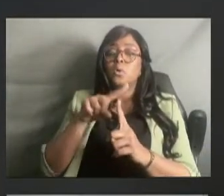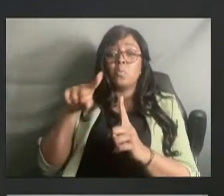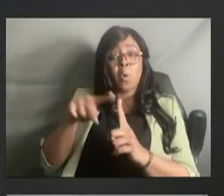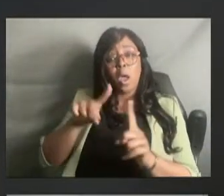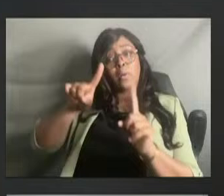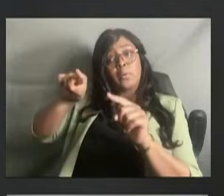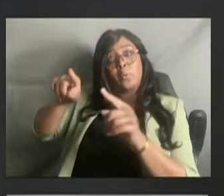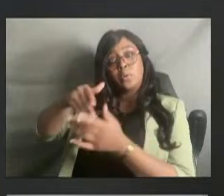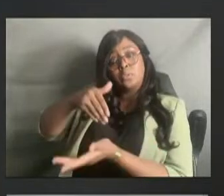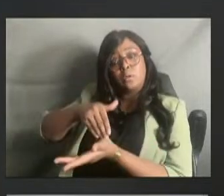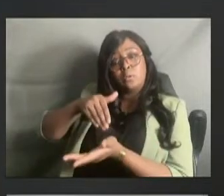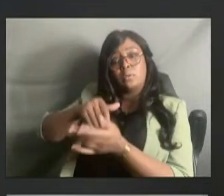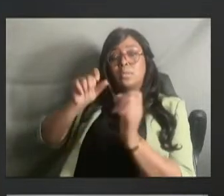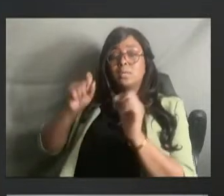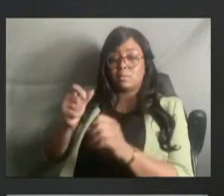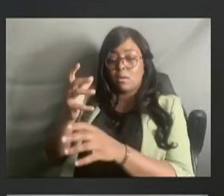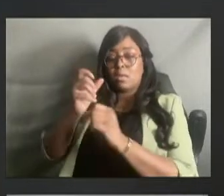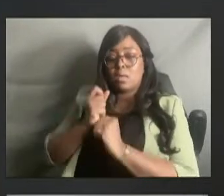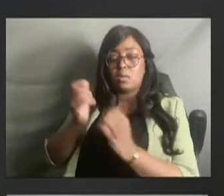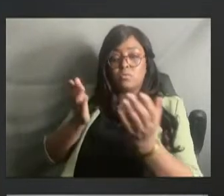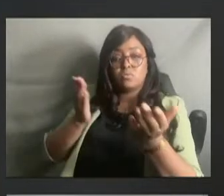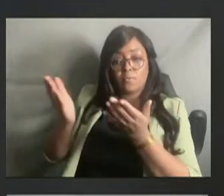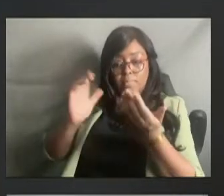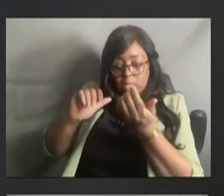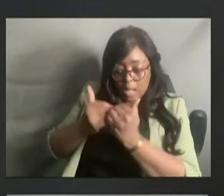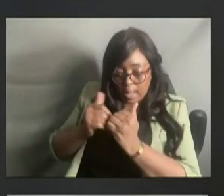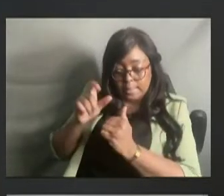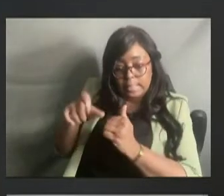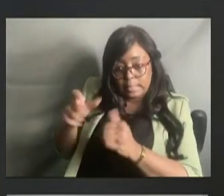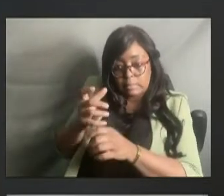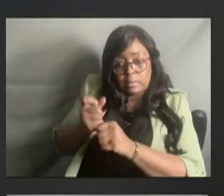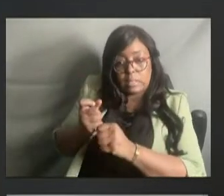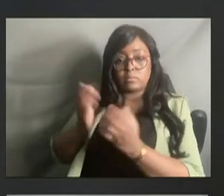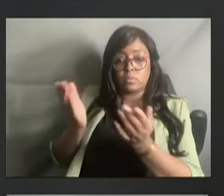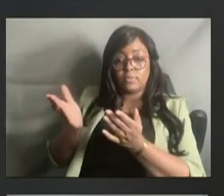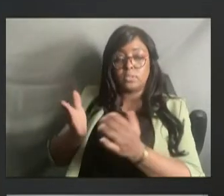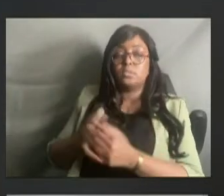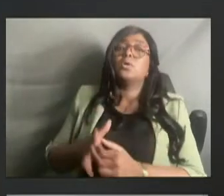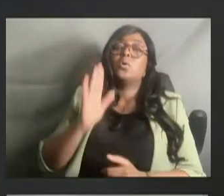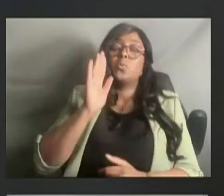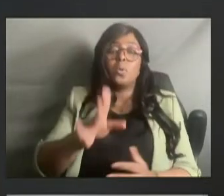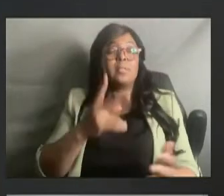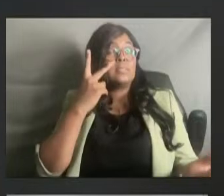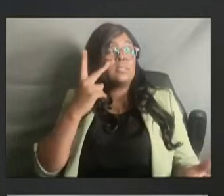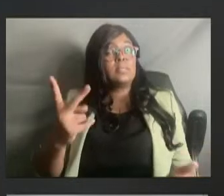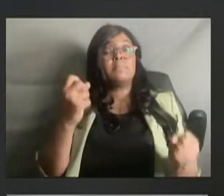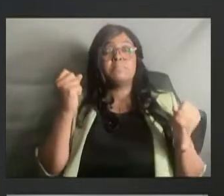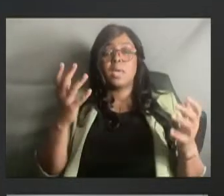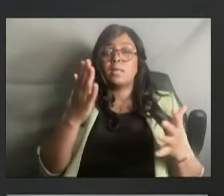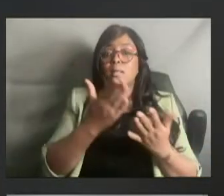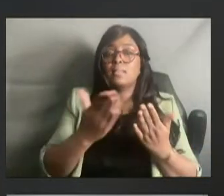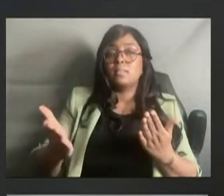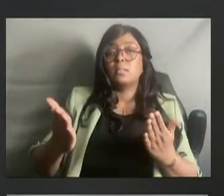of knowing that when they go to the doctor, that they can get